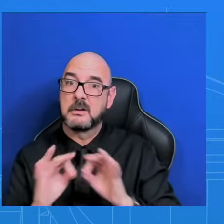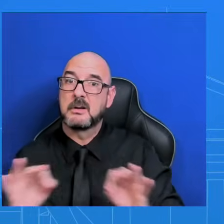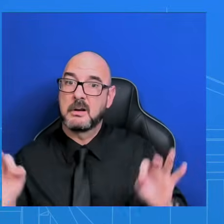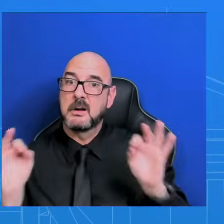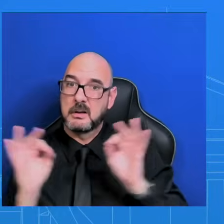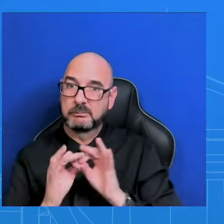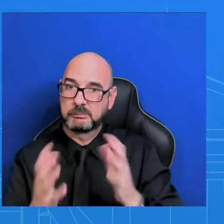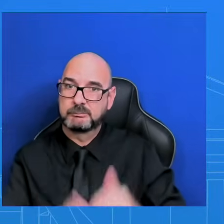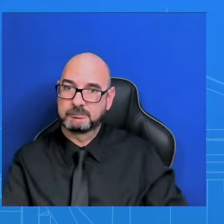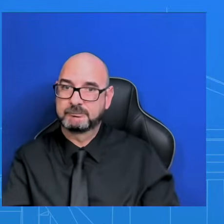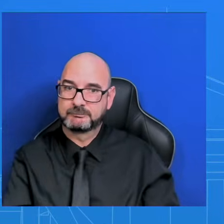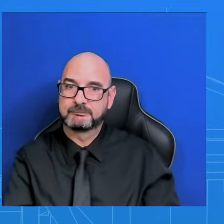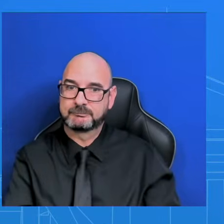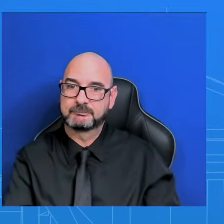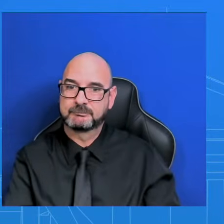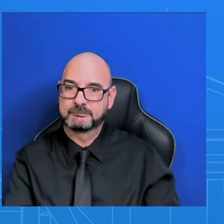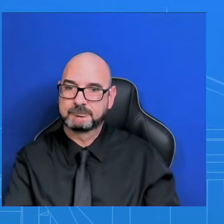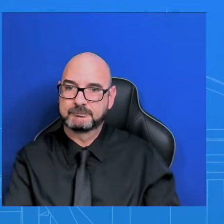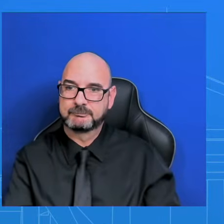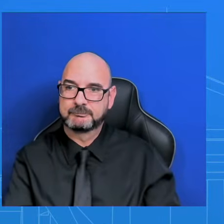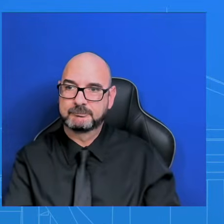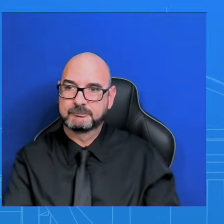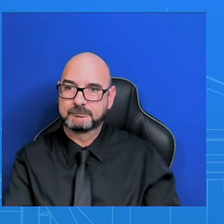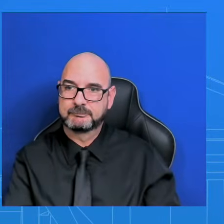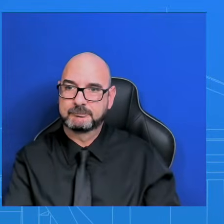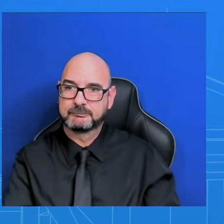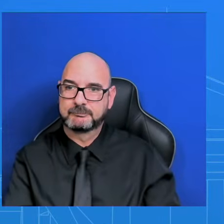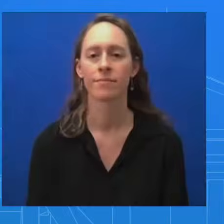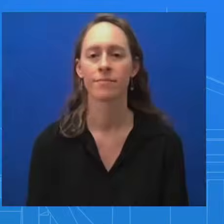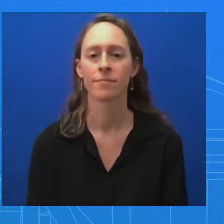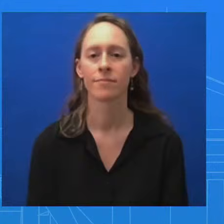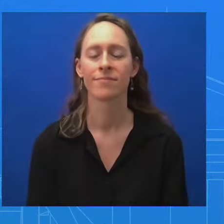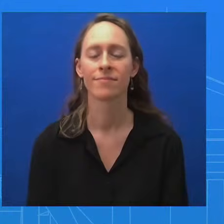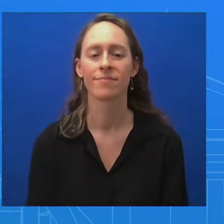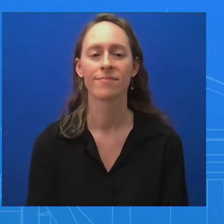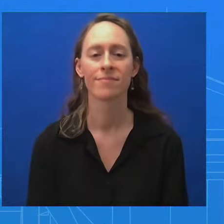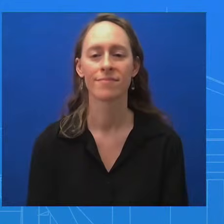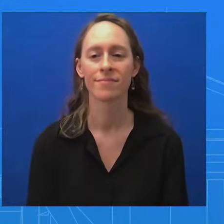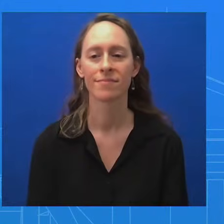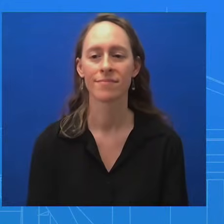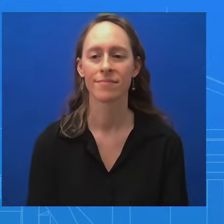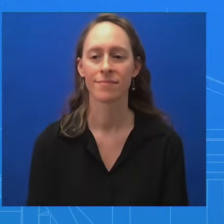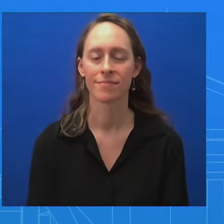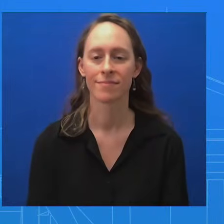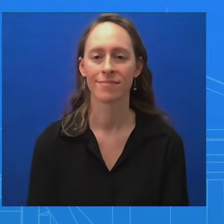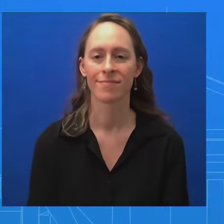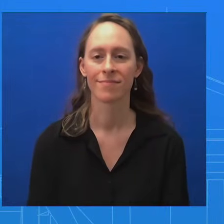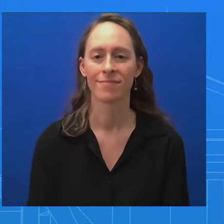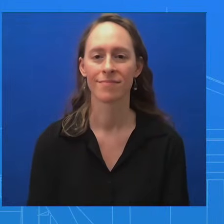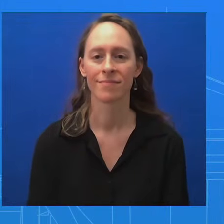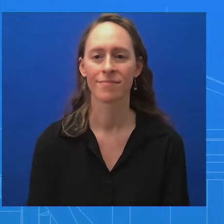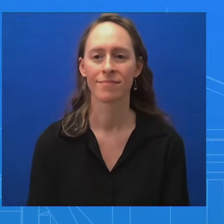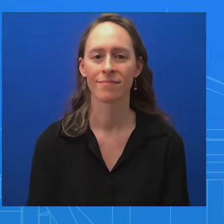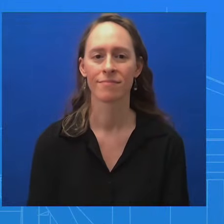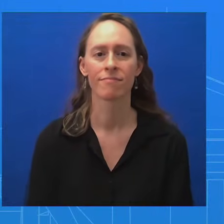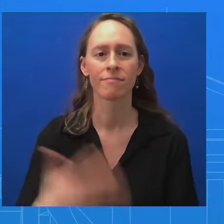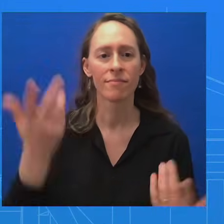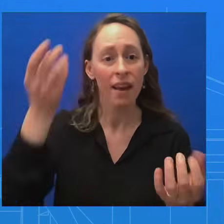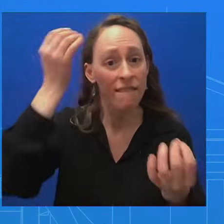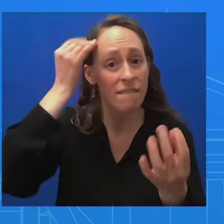upcoming discussions with those leaders in the -- in those communities. But he has been -- he's had direct conversation. He's had -- listened to them.